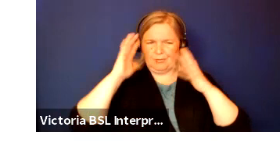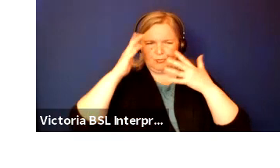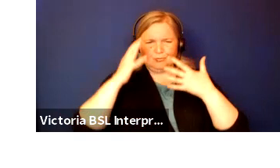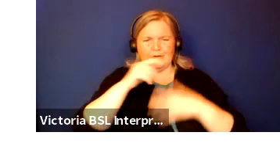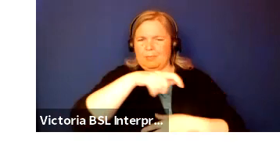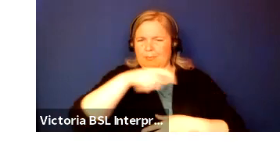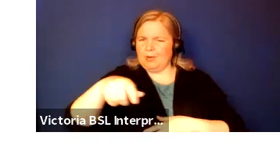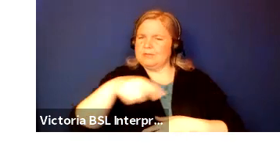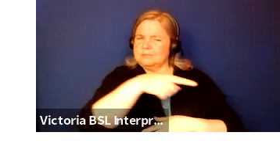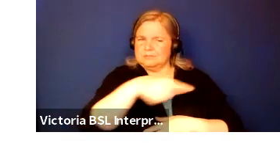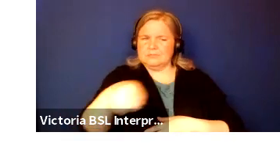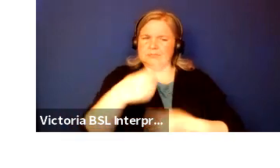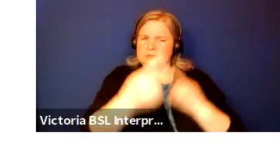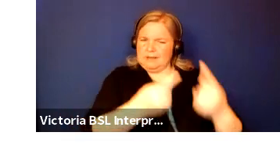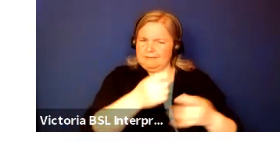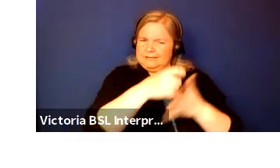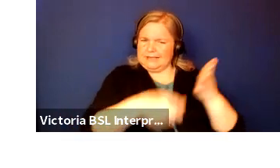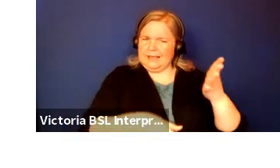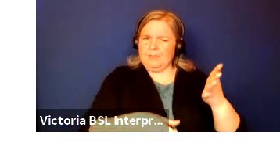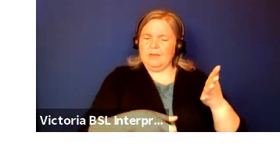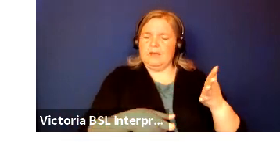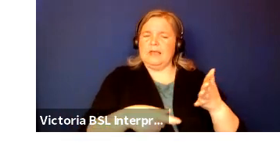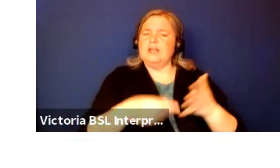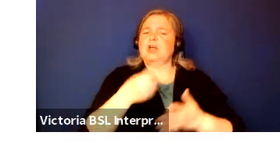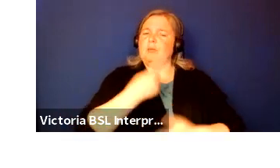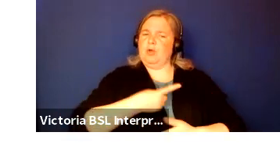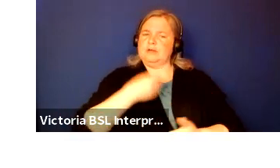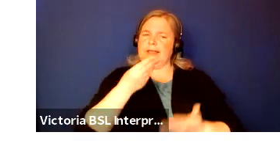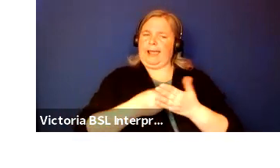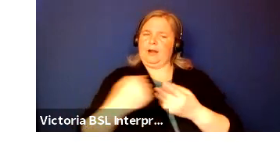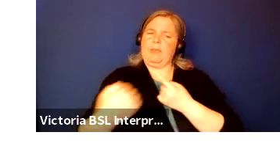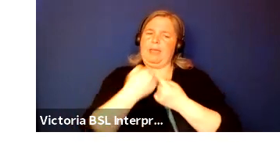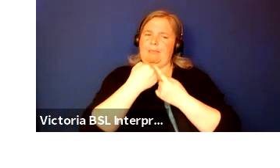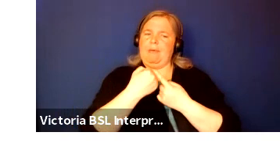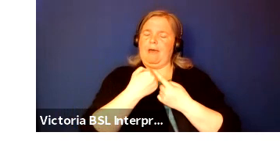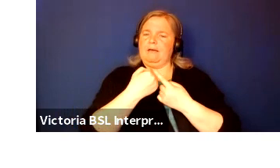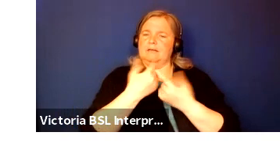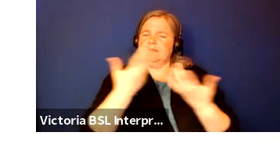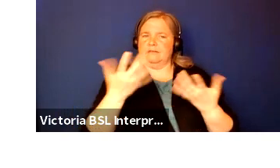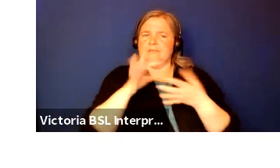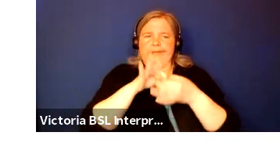with disabilities is the personal economic impact in person response to COVID-19.